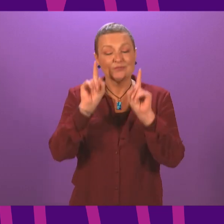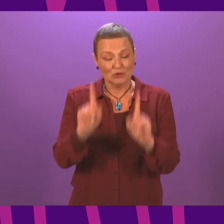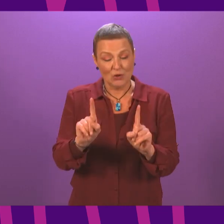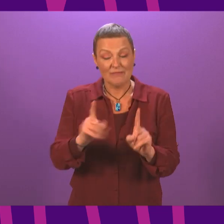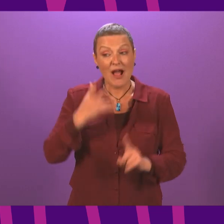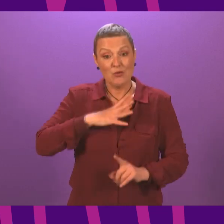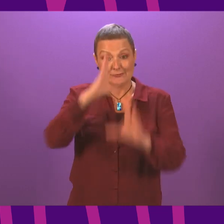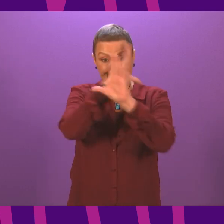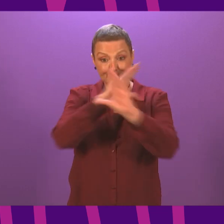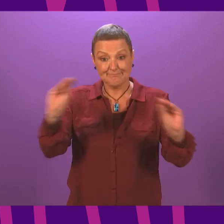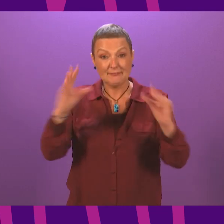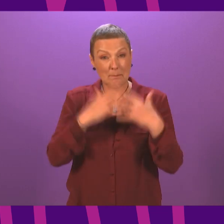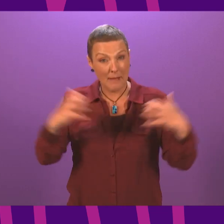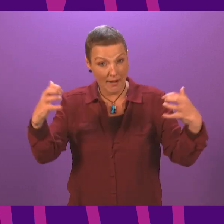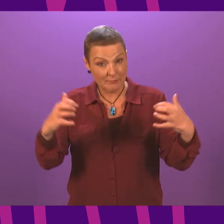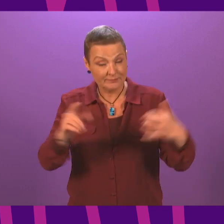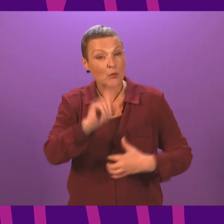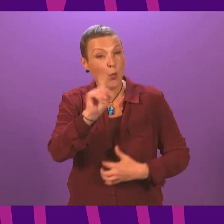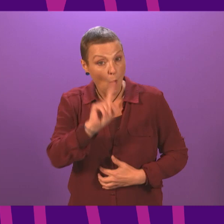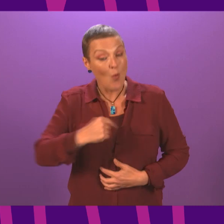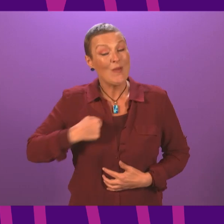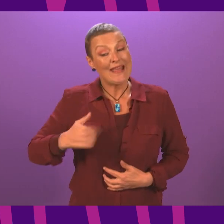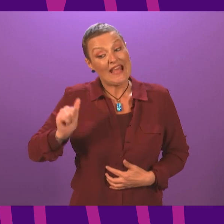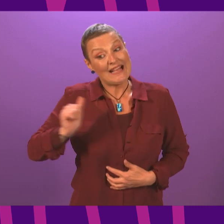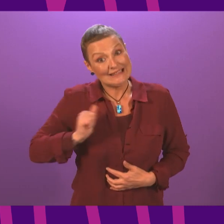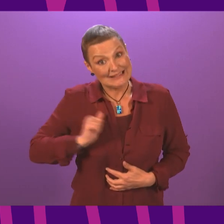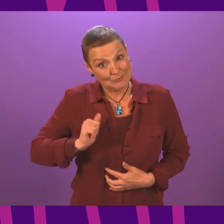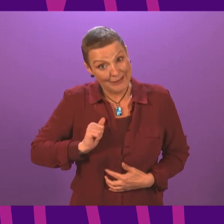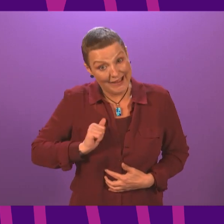in my judgment, we will be able to deliver some of the benefits whose introduction the pandemic has